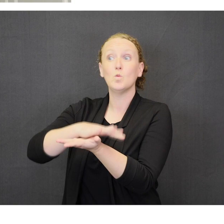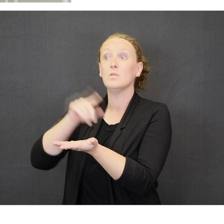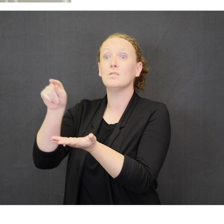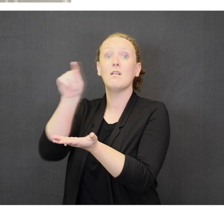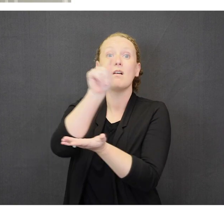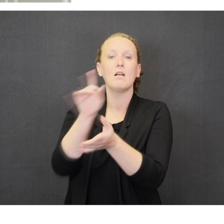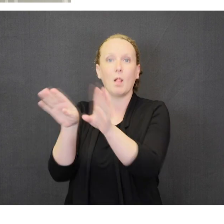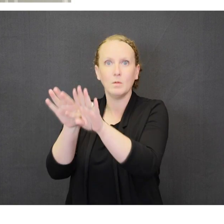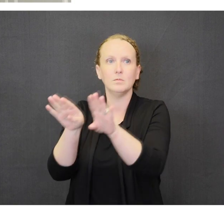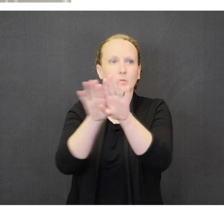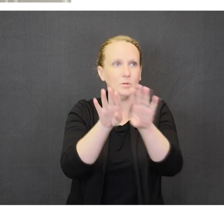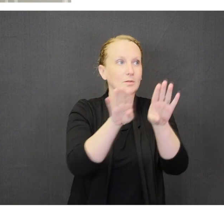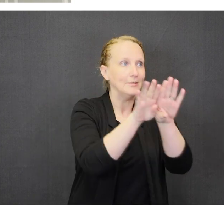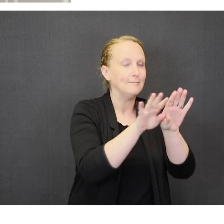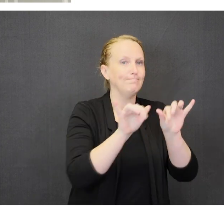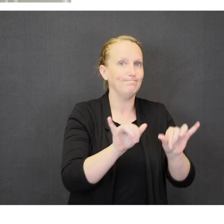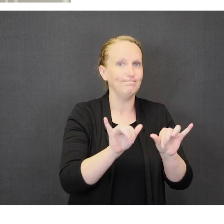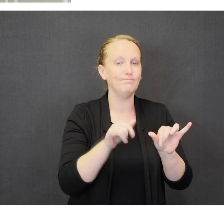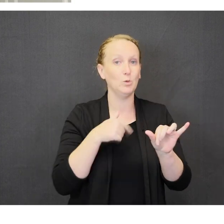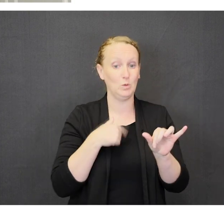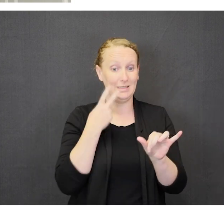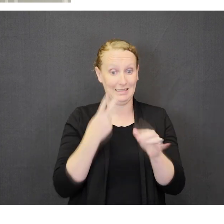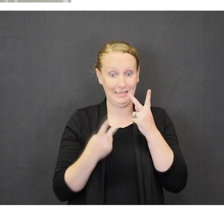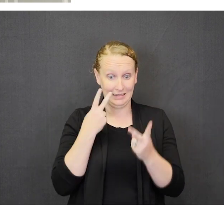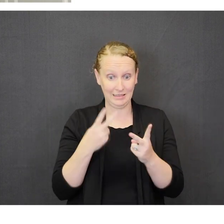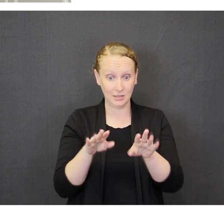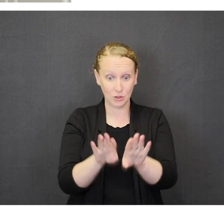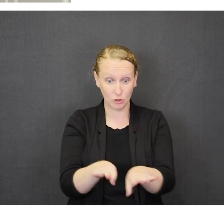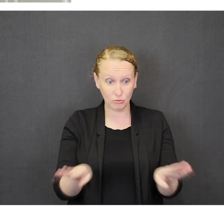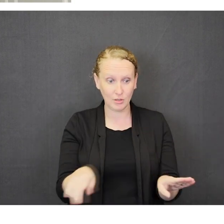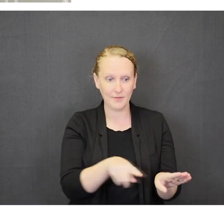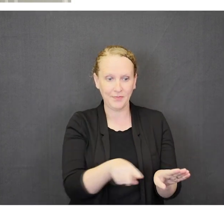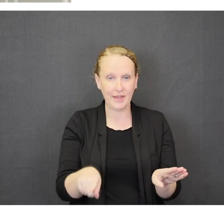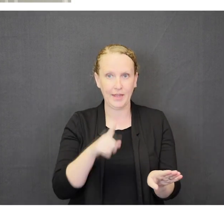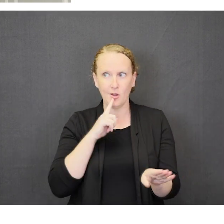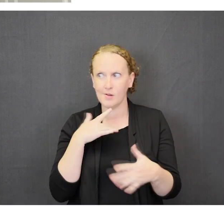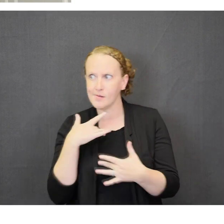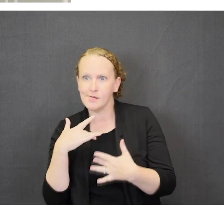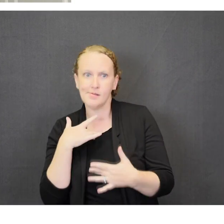we're seeing it reflected in our children and I know that our children